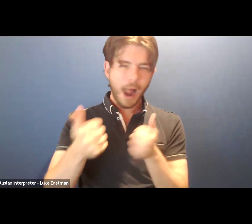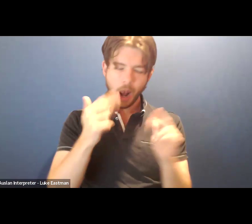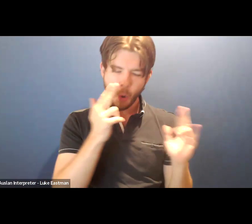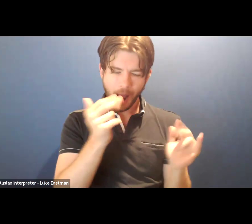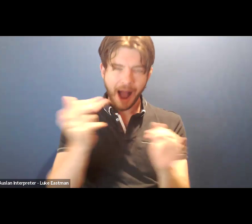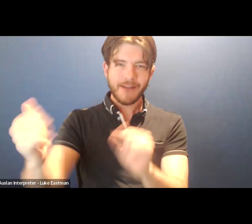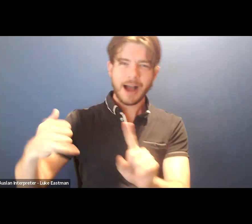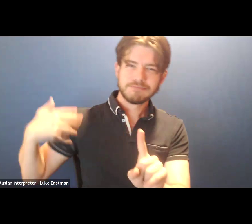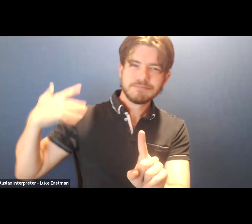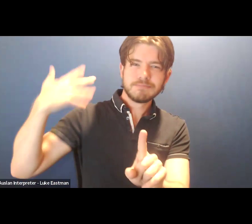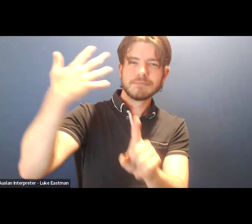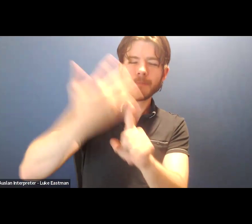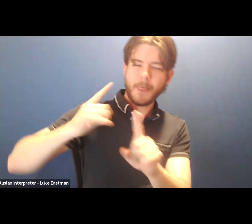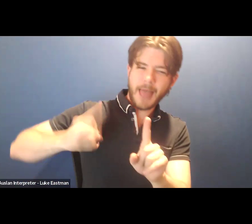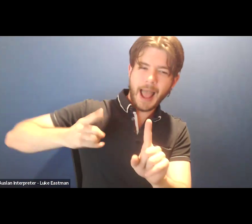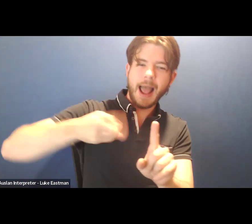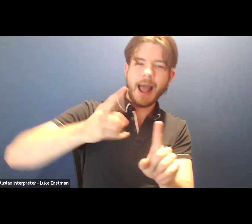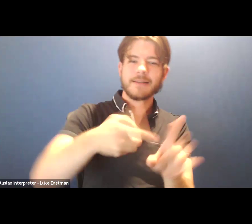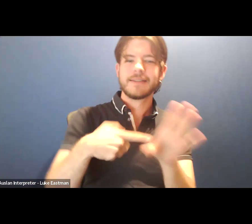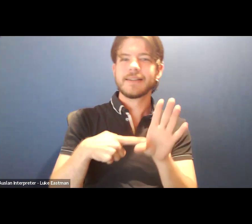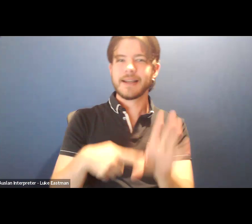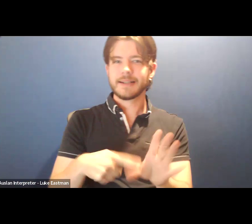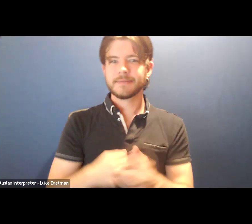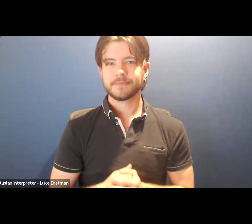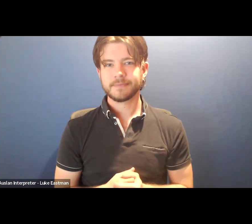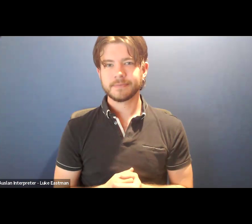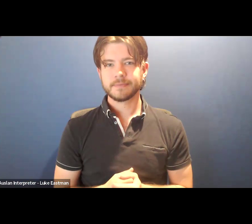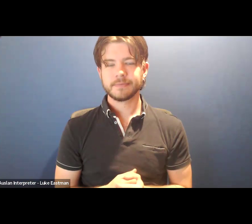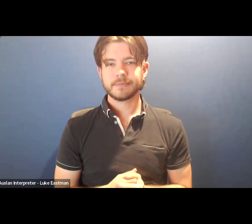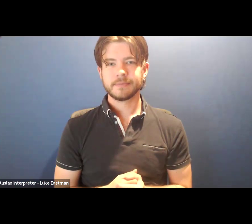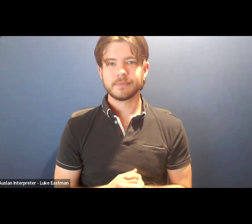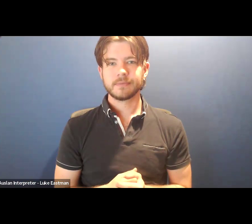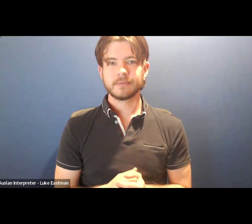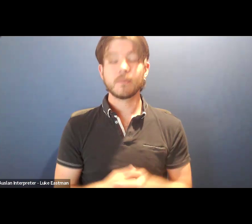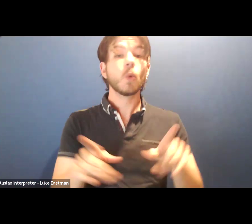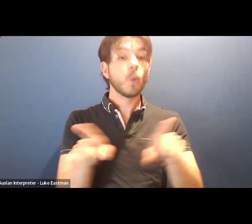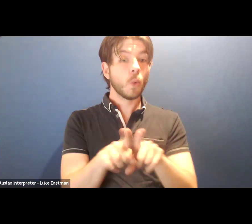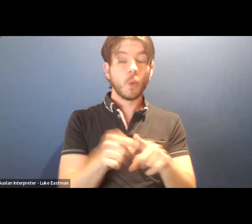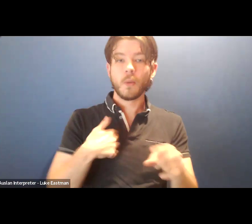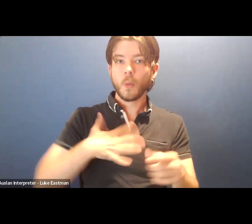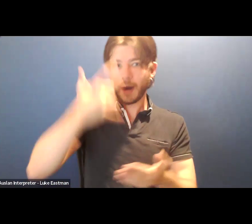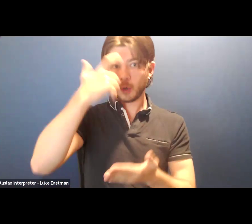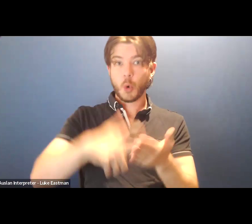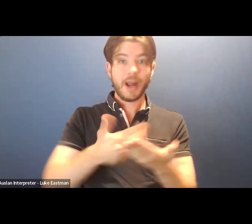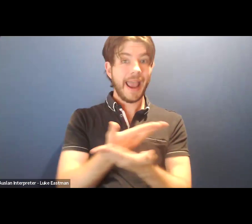thousands of years. I'd also like to acknowledge anybody from a First